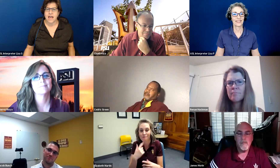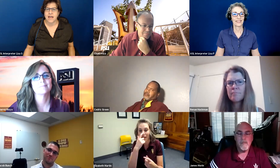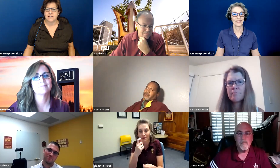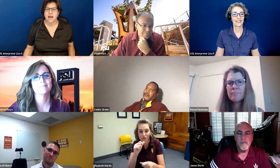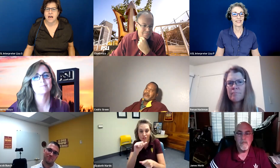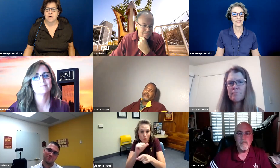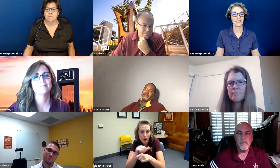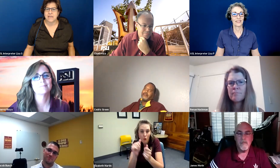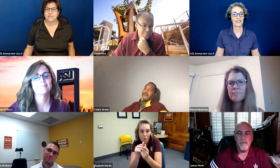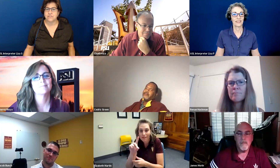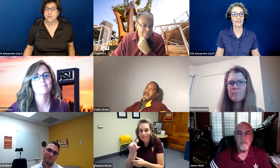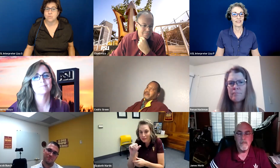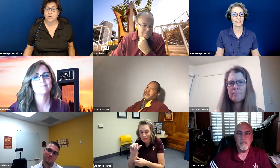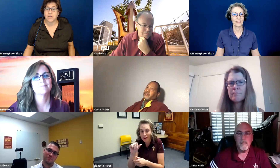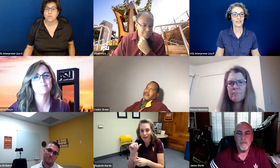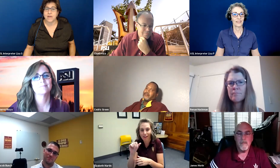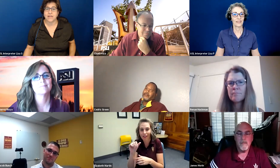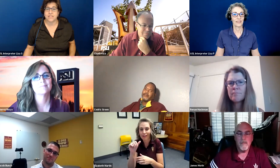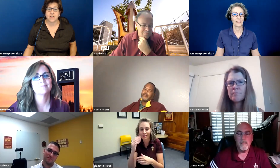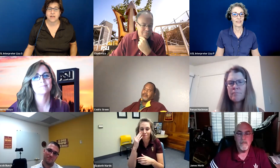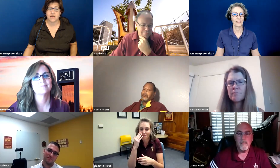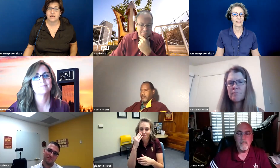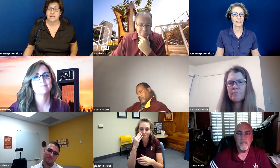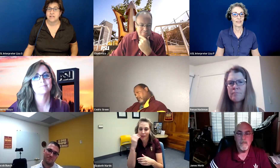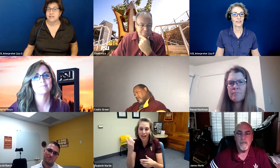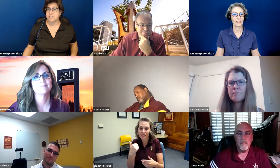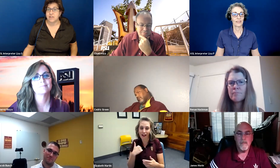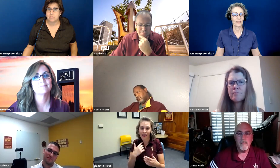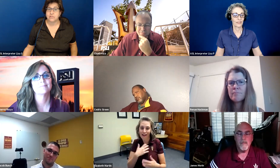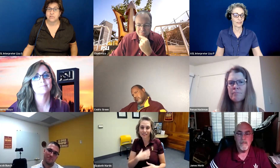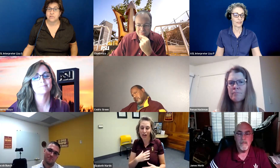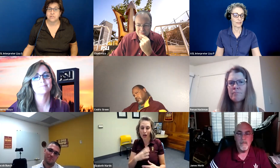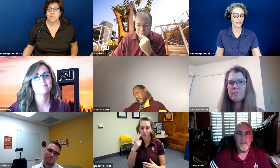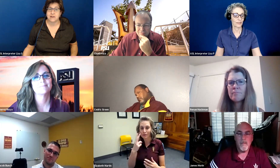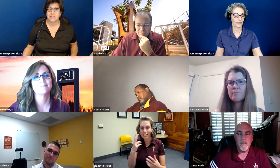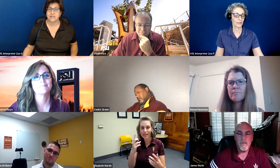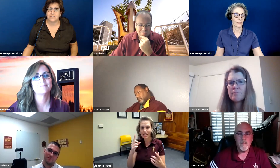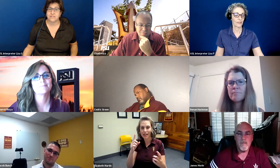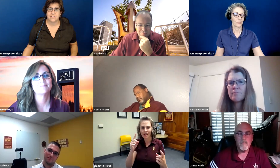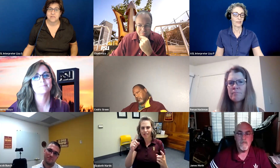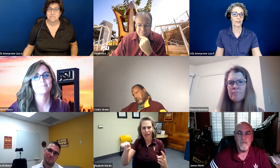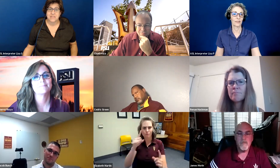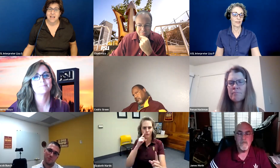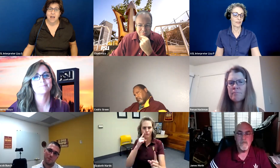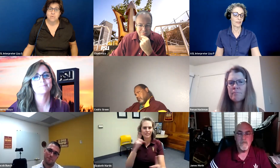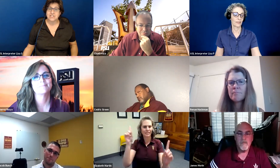And I'm interested in working with disabled students, because I wish to see them succeed.